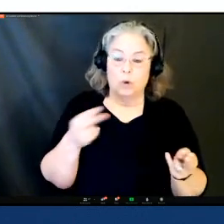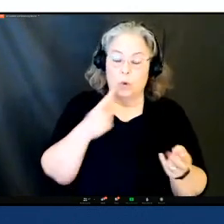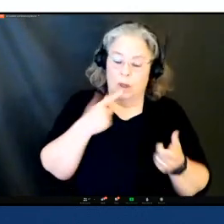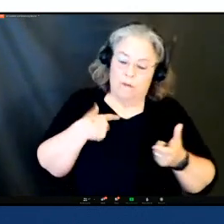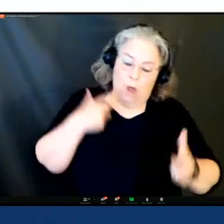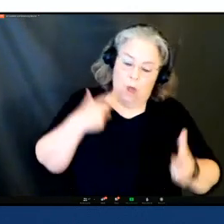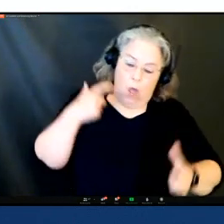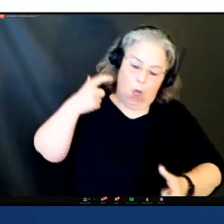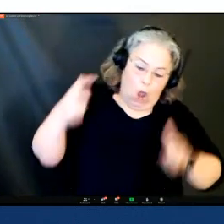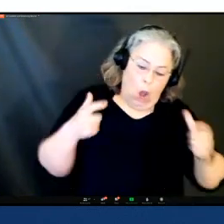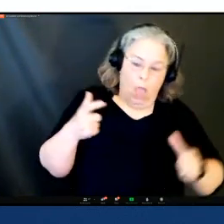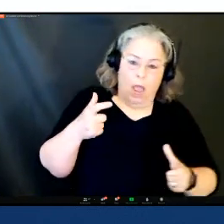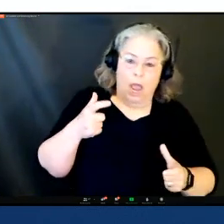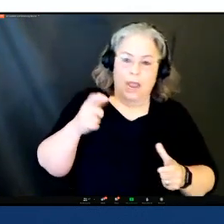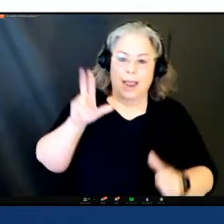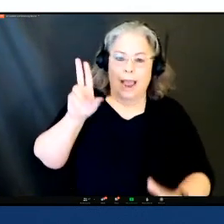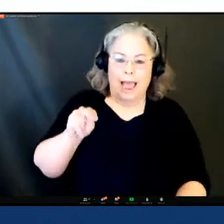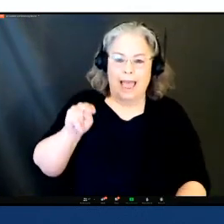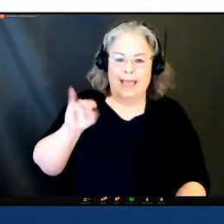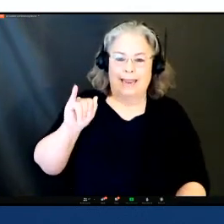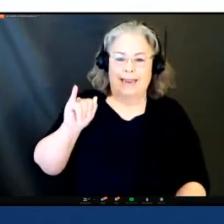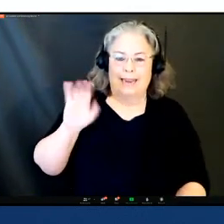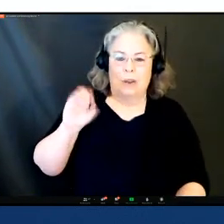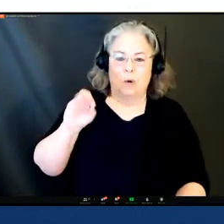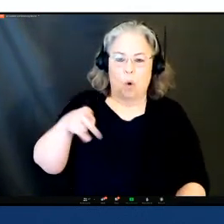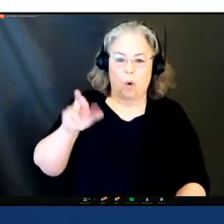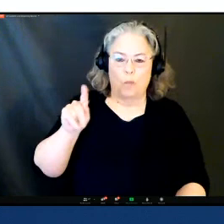This revenue must also be spent on municipal services.